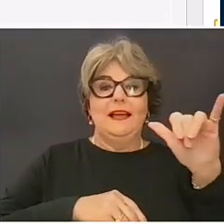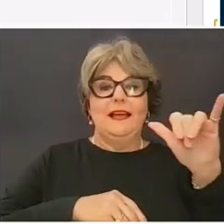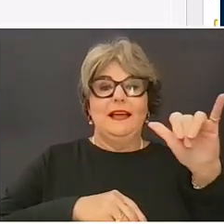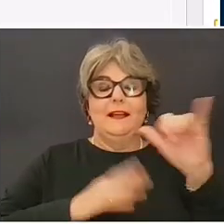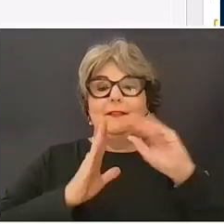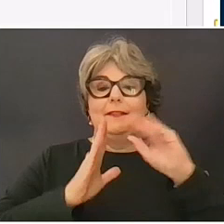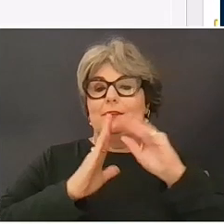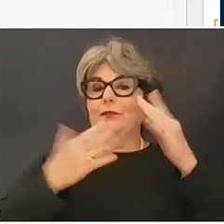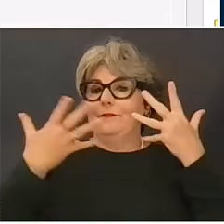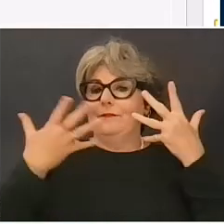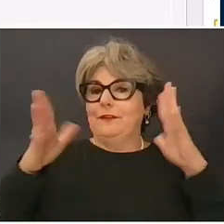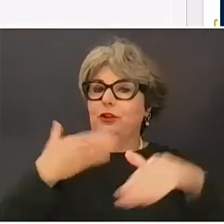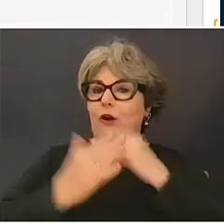hours in the prior payment period.